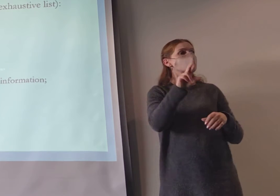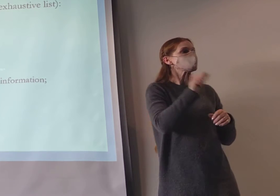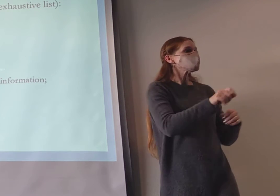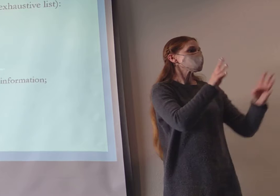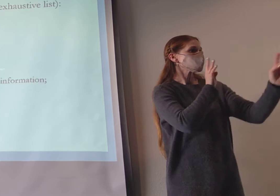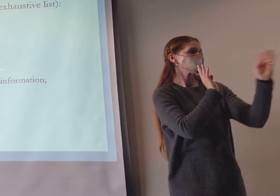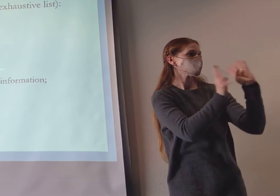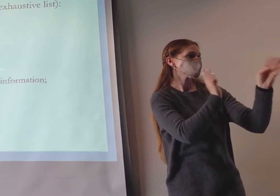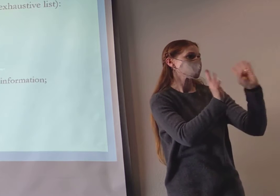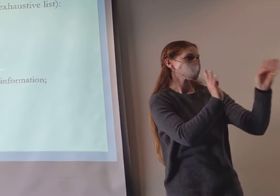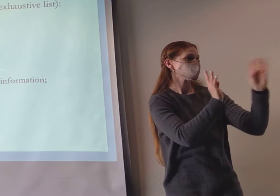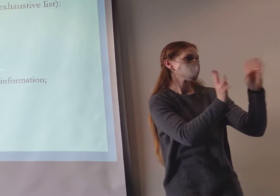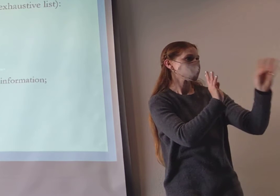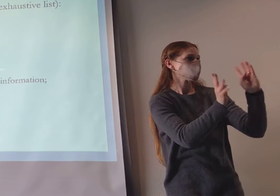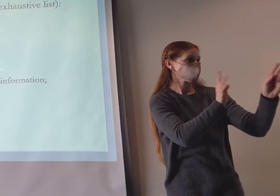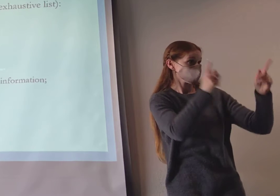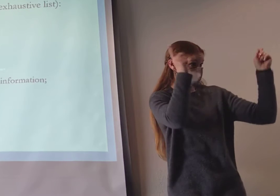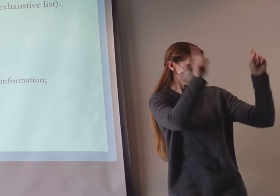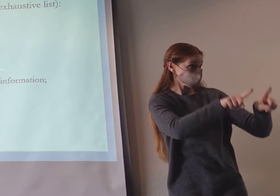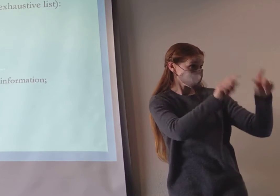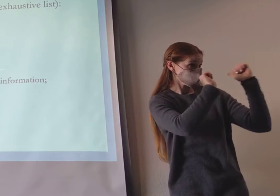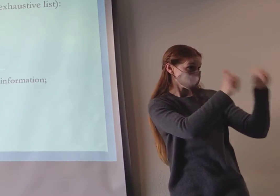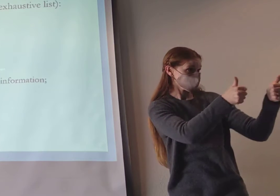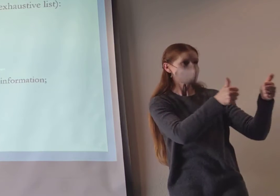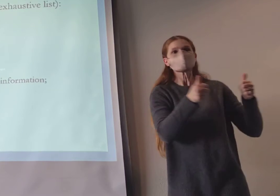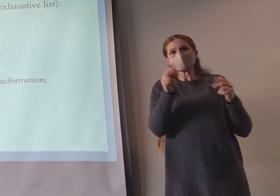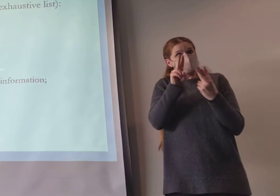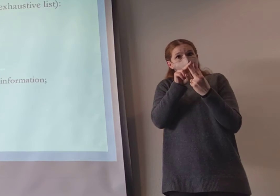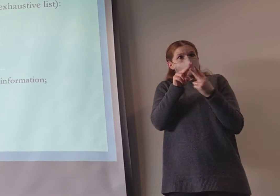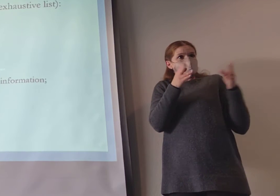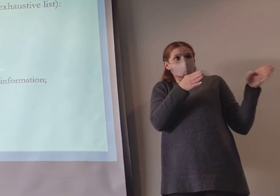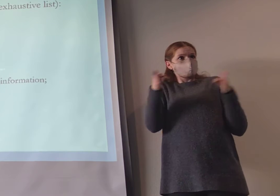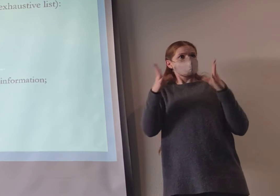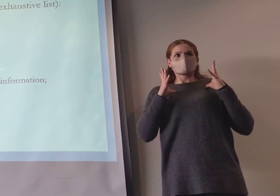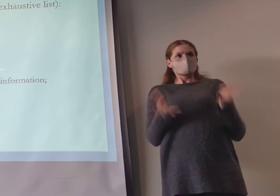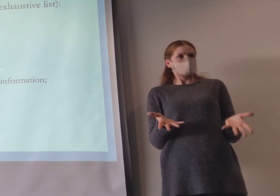The only time that they have to be written is when you're going to rent the property